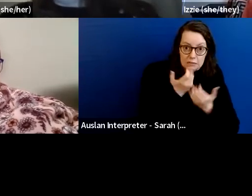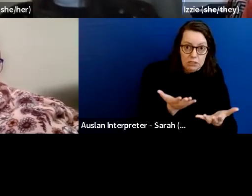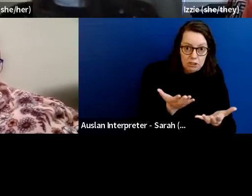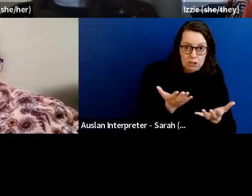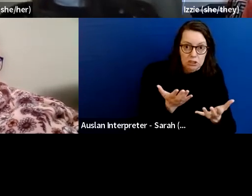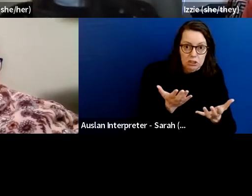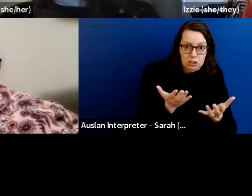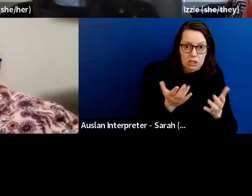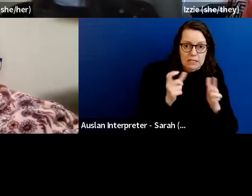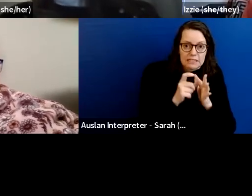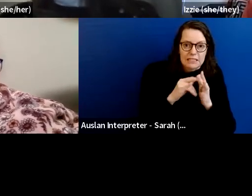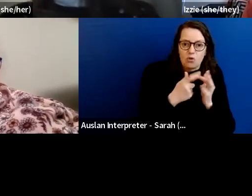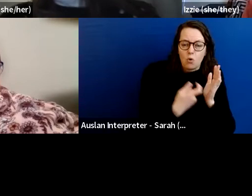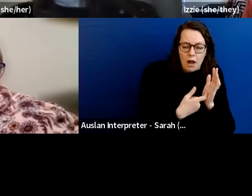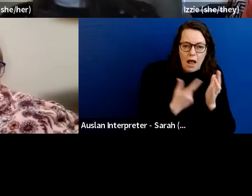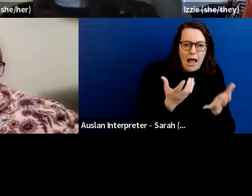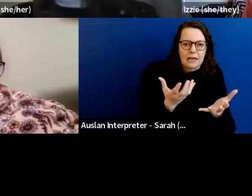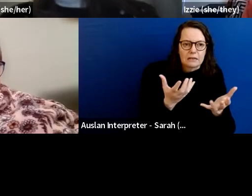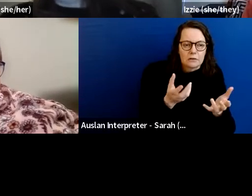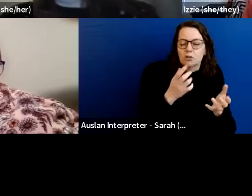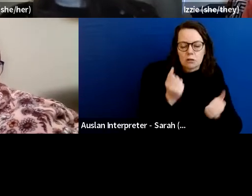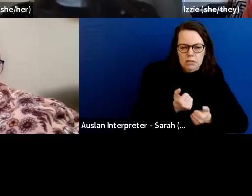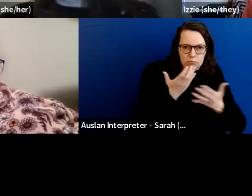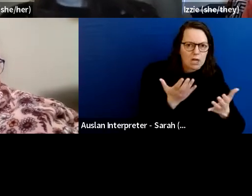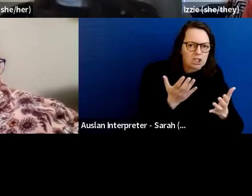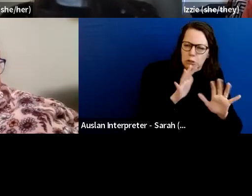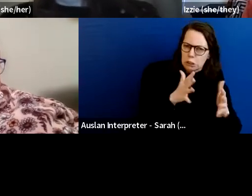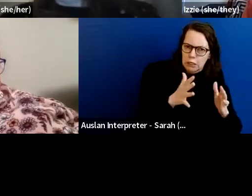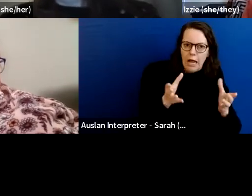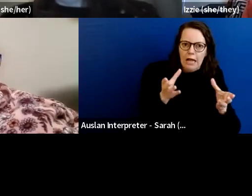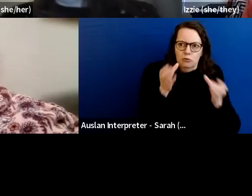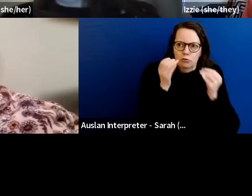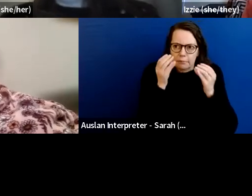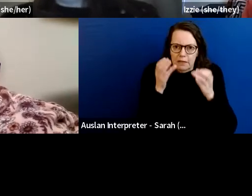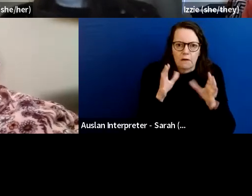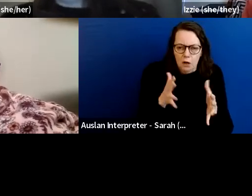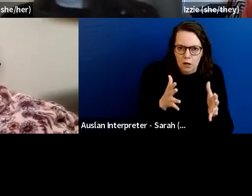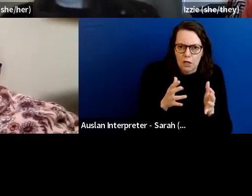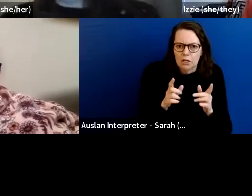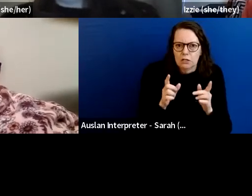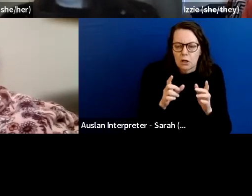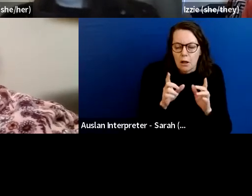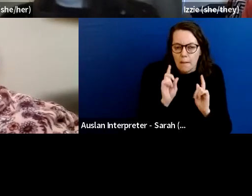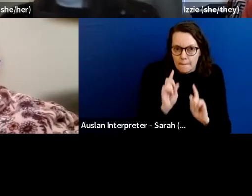She's got expressive and receptive language disorder so she doesn't have the same skills.